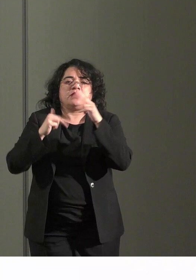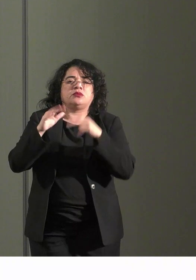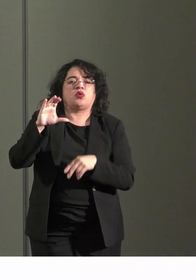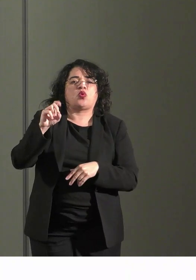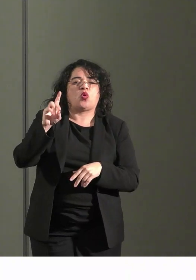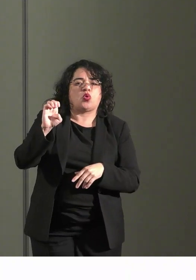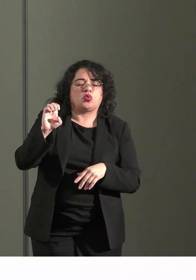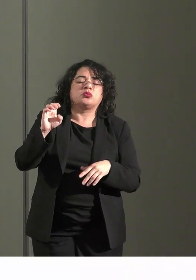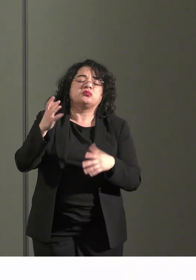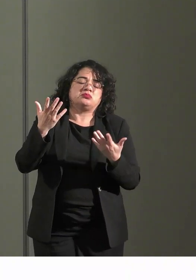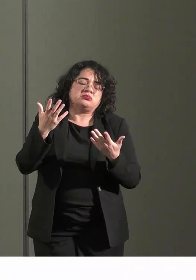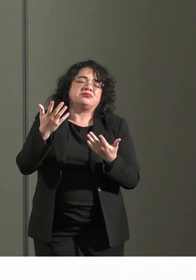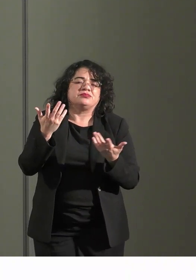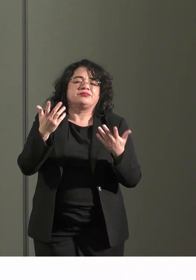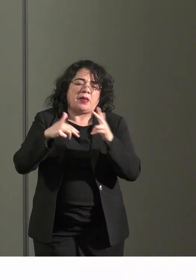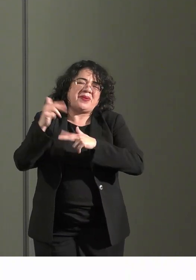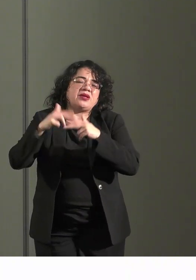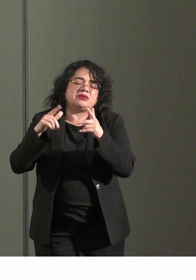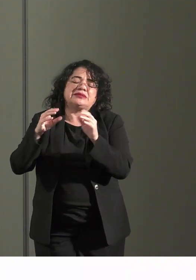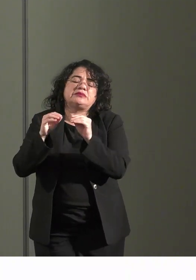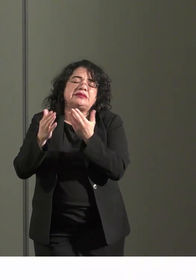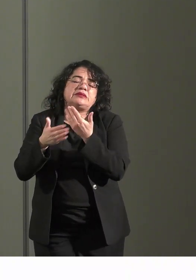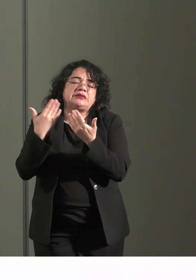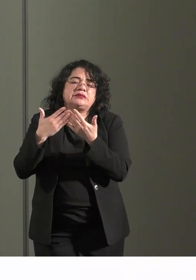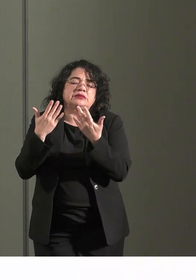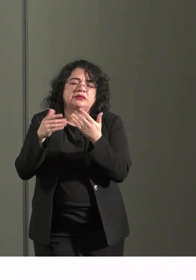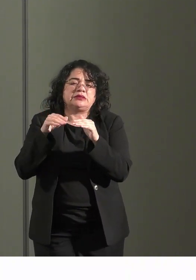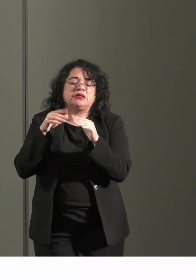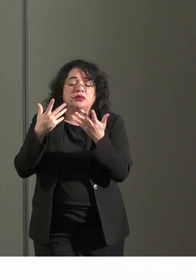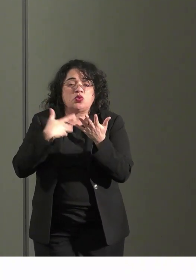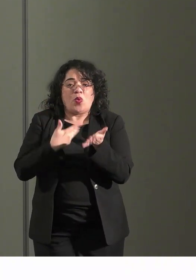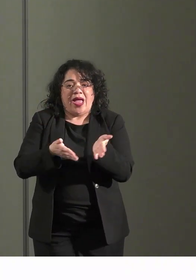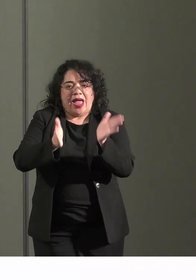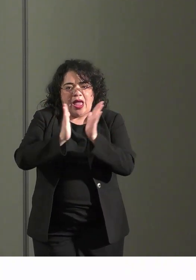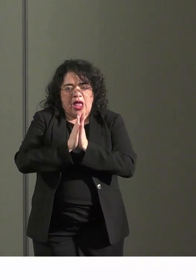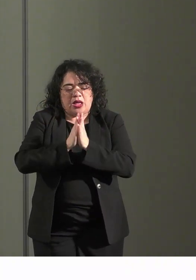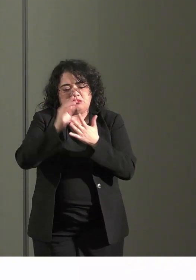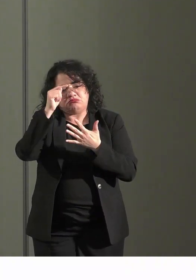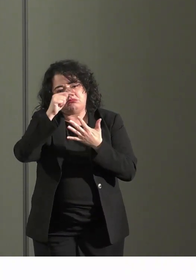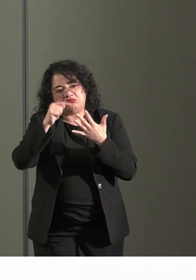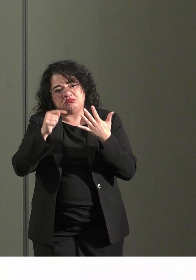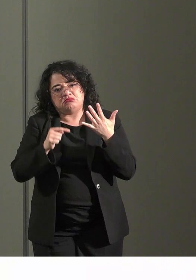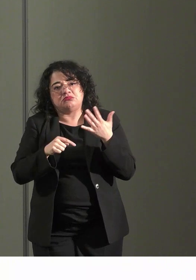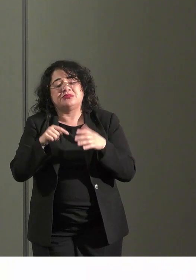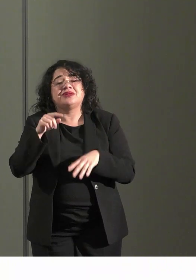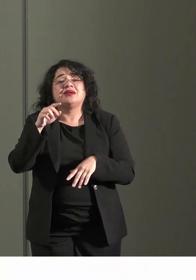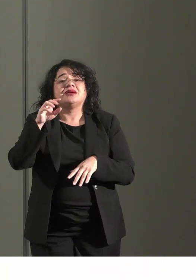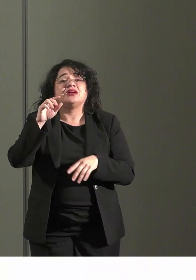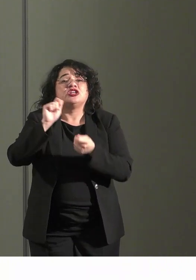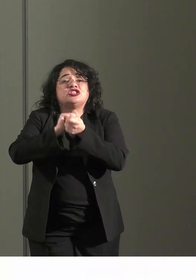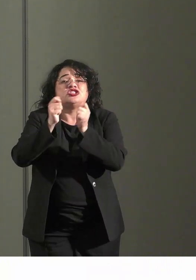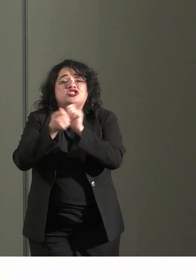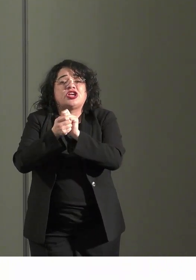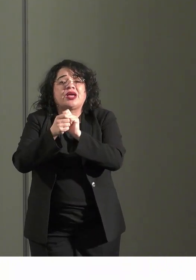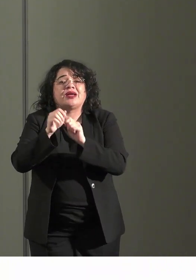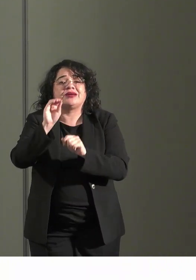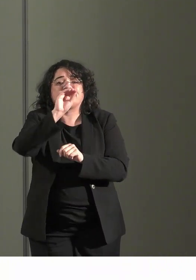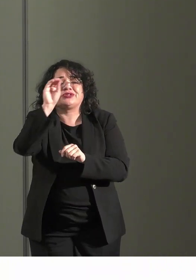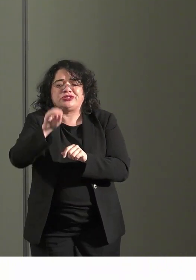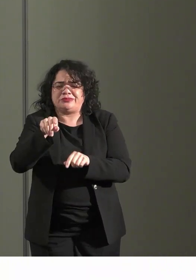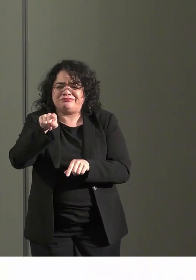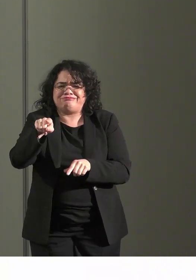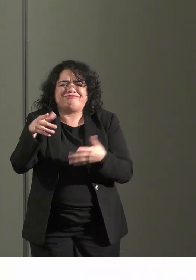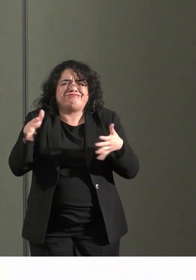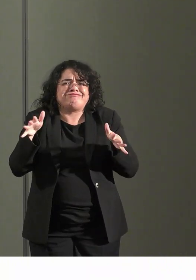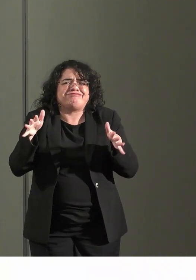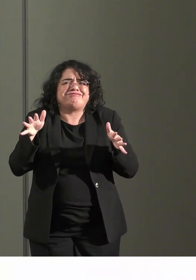requirement. To what we're asking you for, it may have a increase of this much we provide the